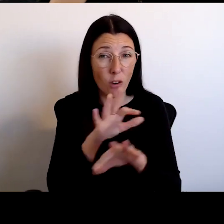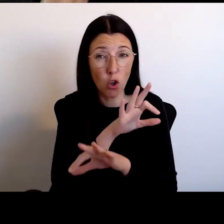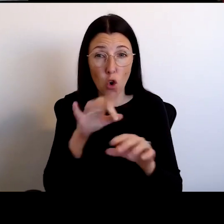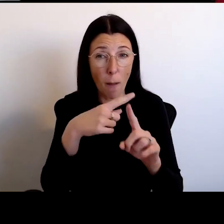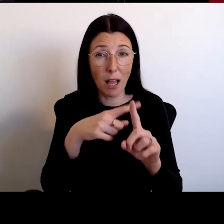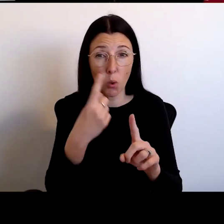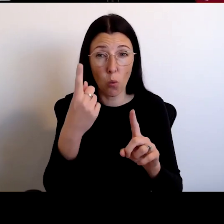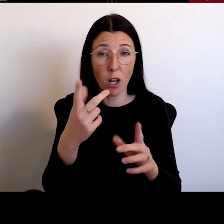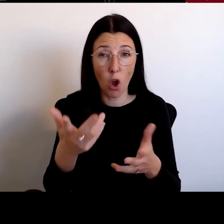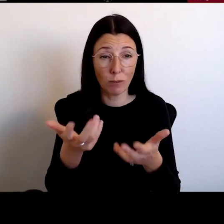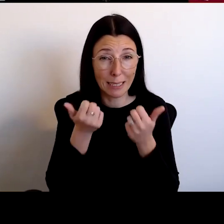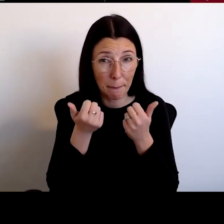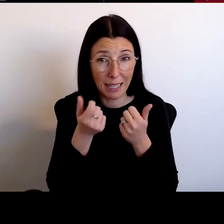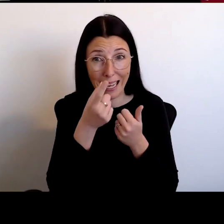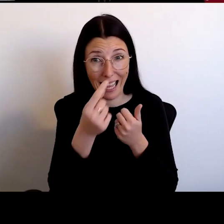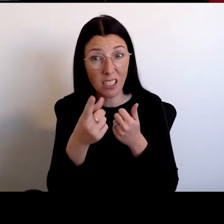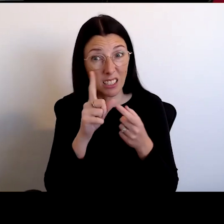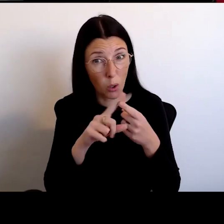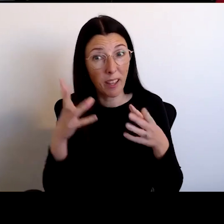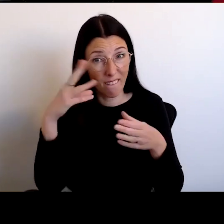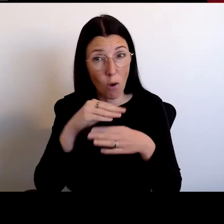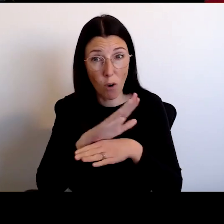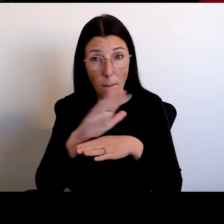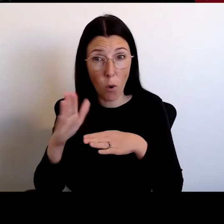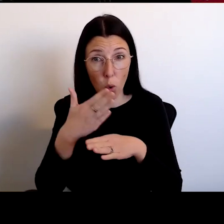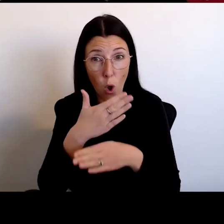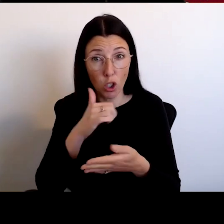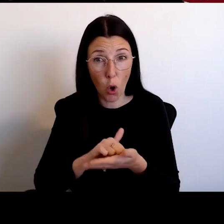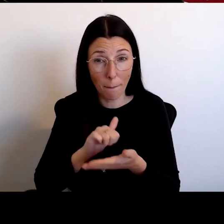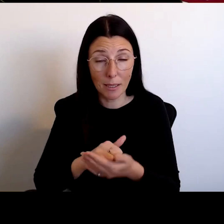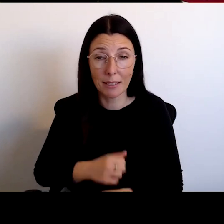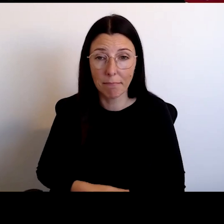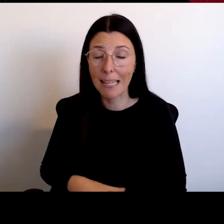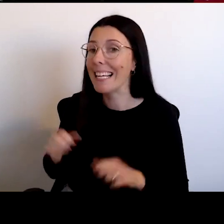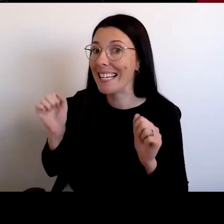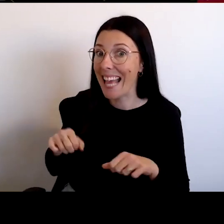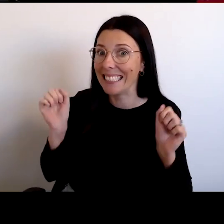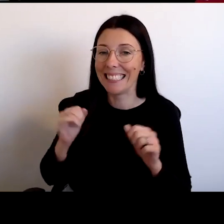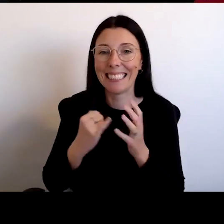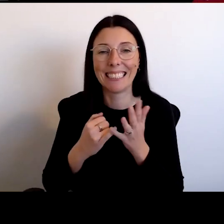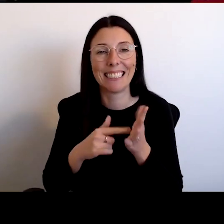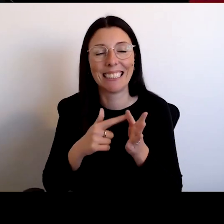you offer? SPEAKER: The Board workshops, yes. This is a plug but state managers, we offer coaching and advice